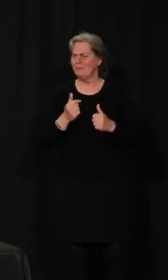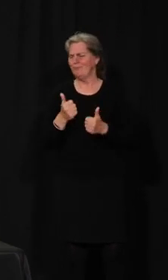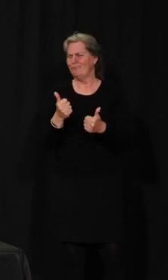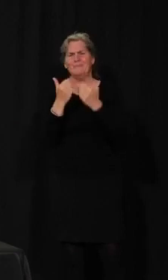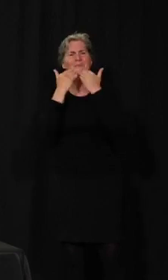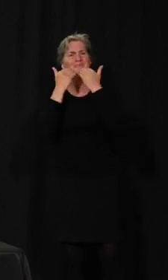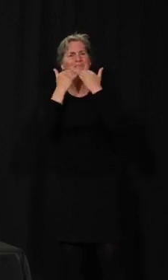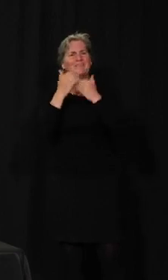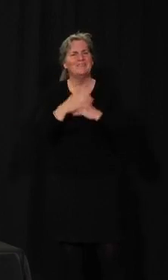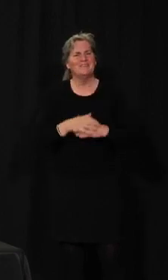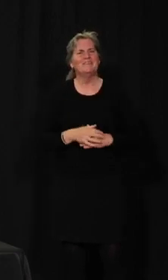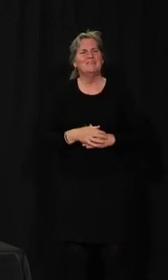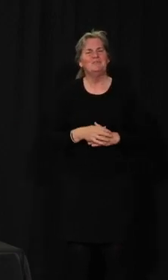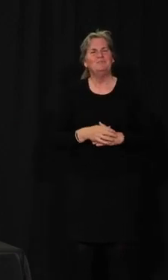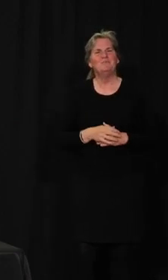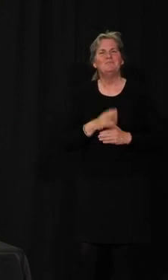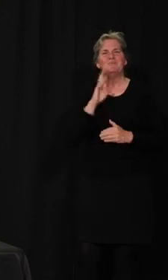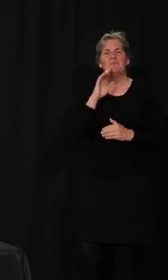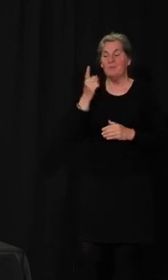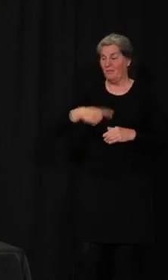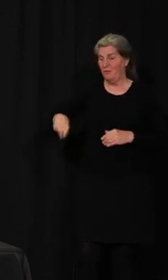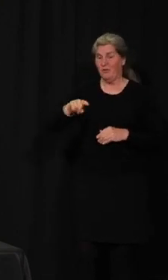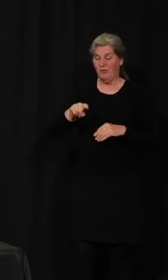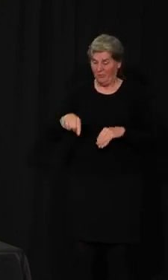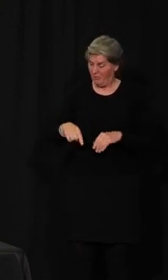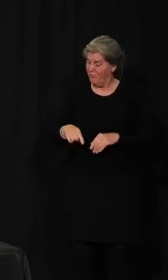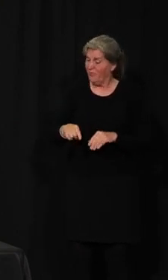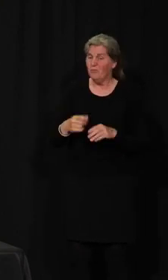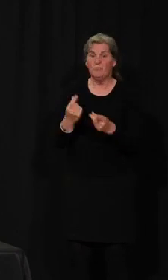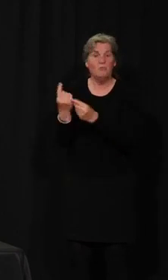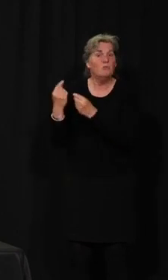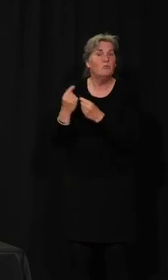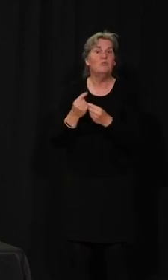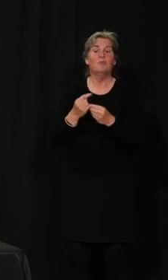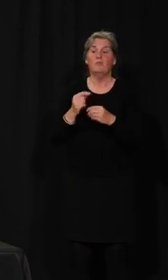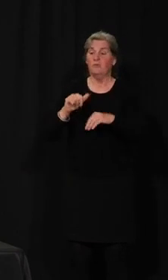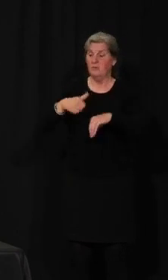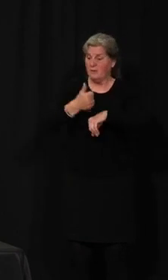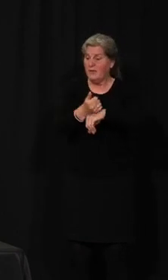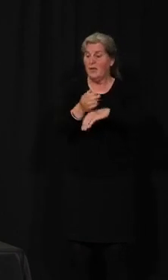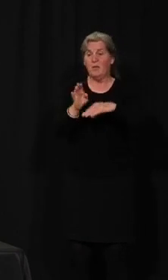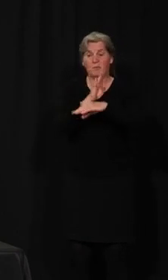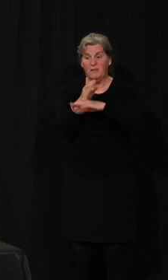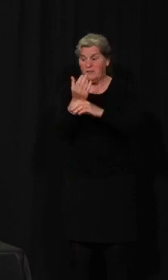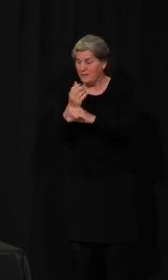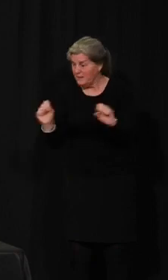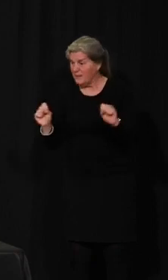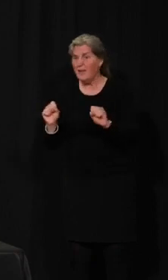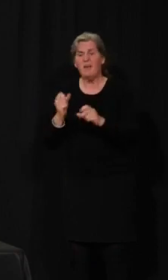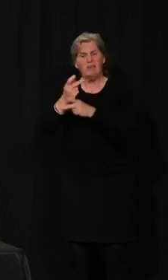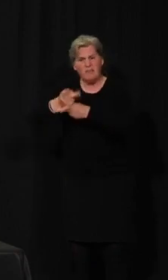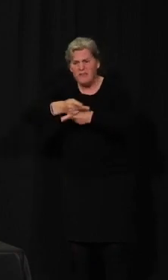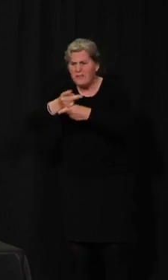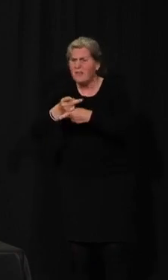Thank you. Because of the work they are dog to keep Yukon safe and because f the precautions each and every e